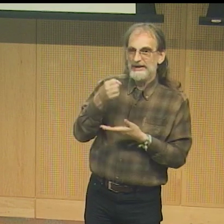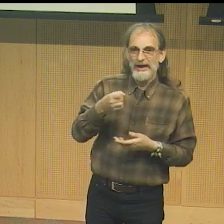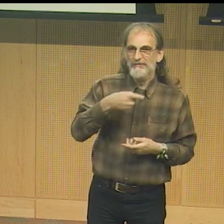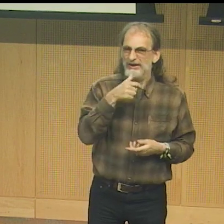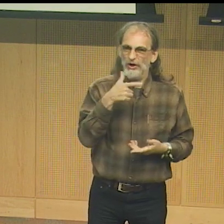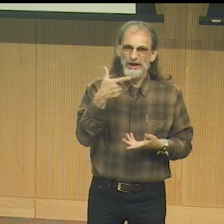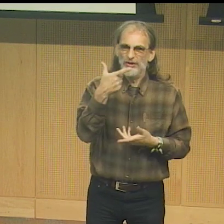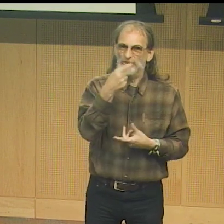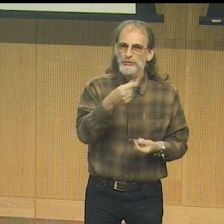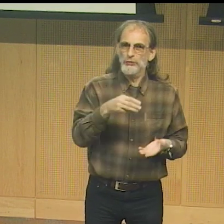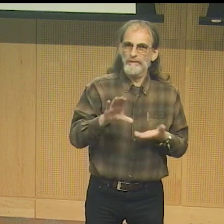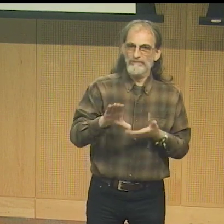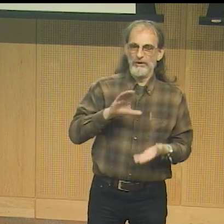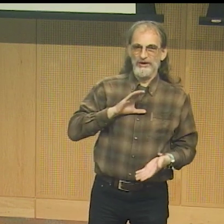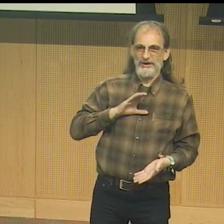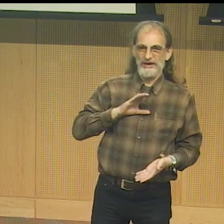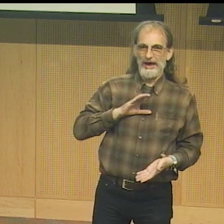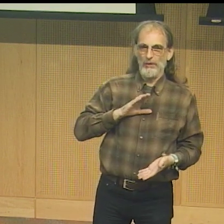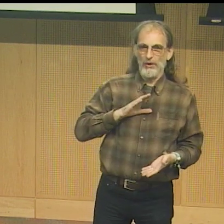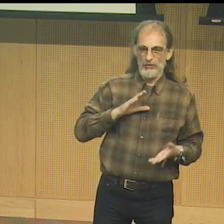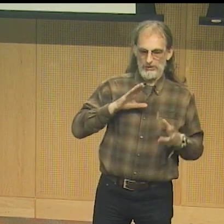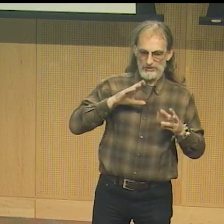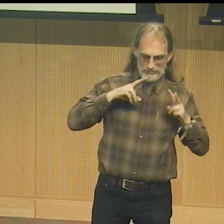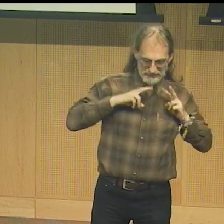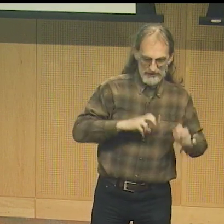There's not necessarily money and funding for individuals